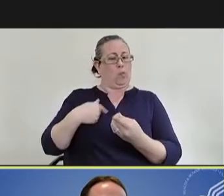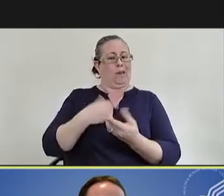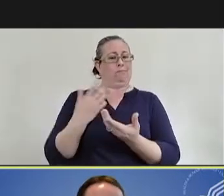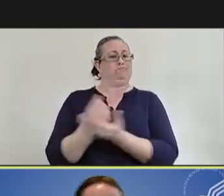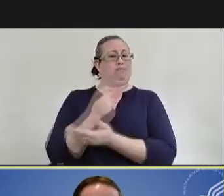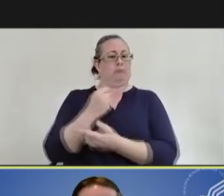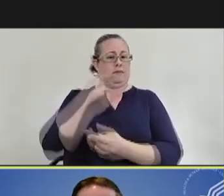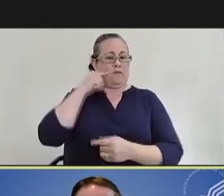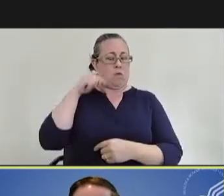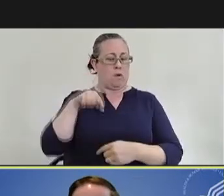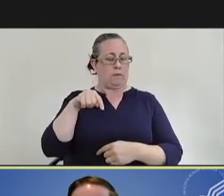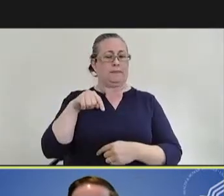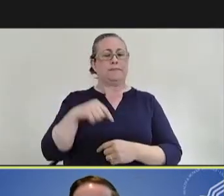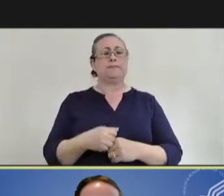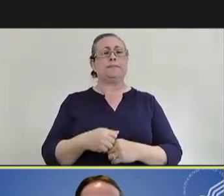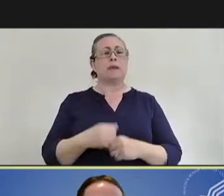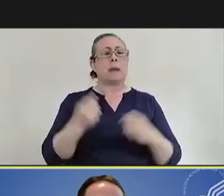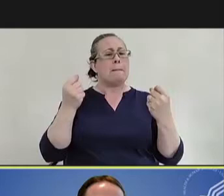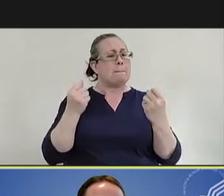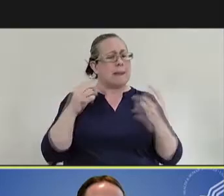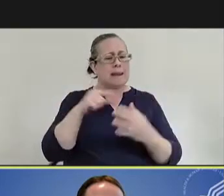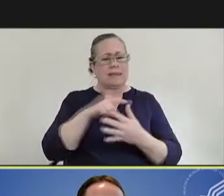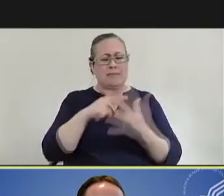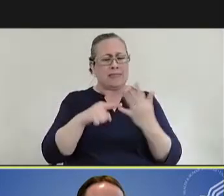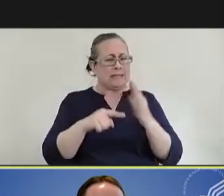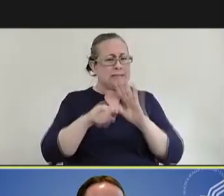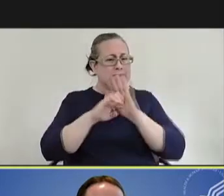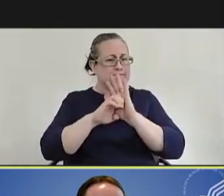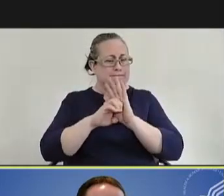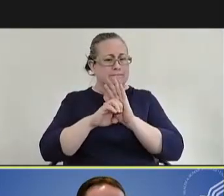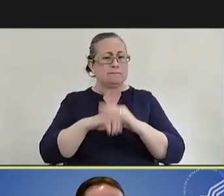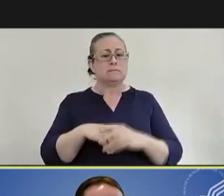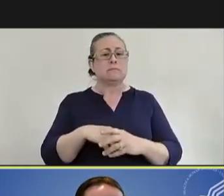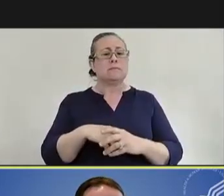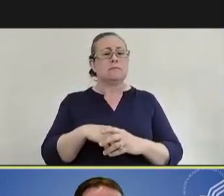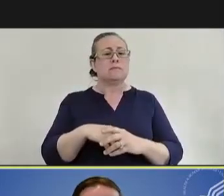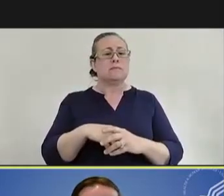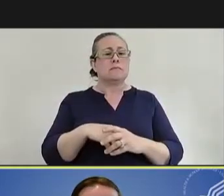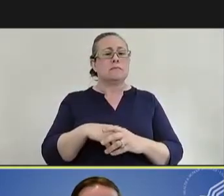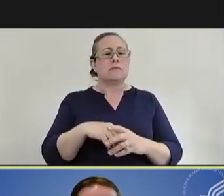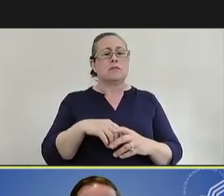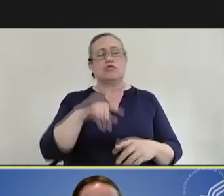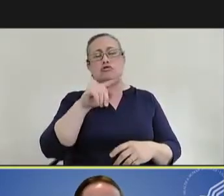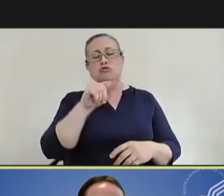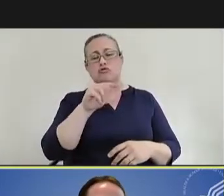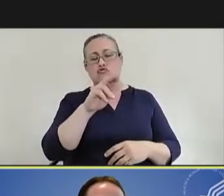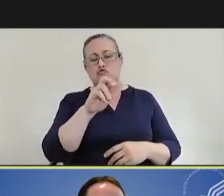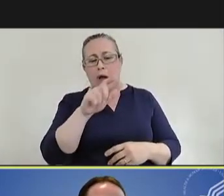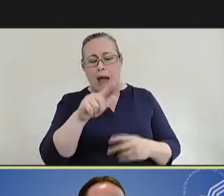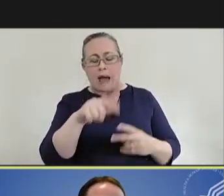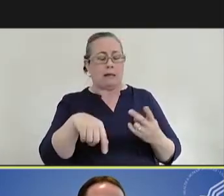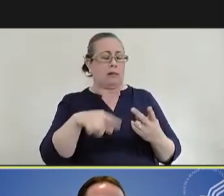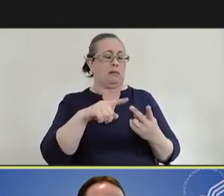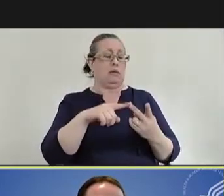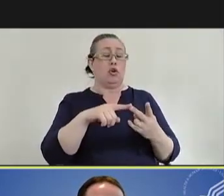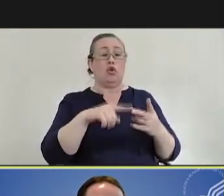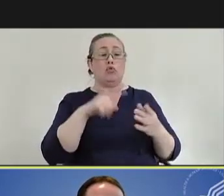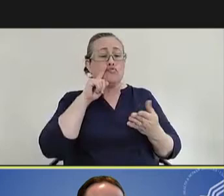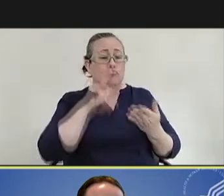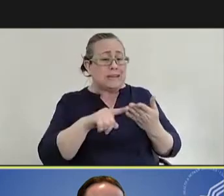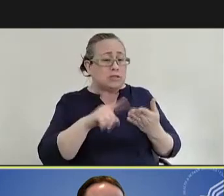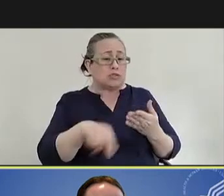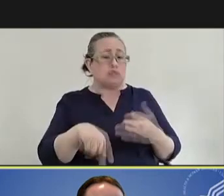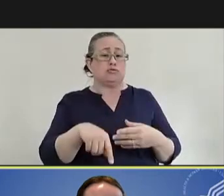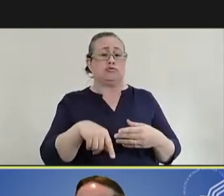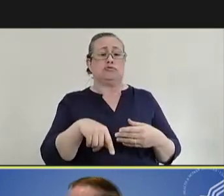about some use case and many of these are Trial research experimental as systems that